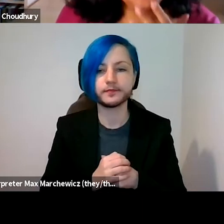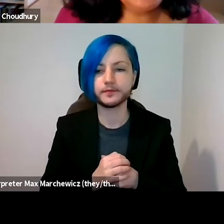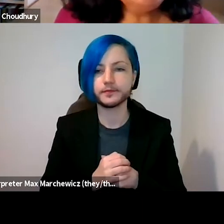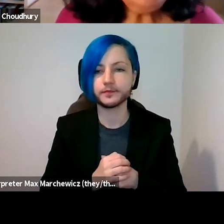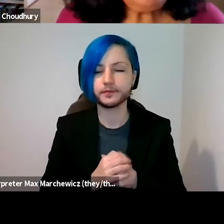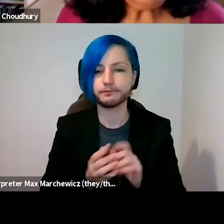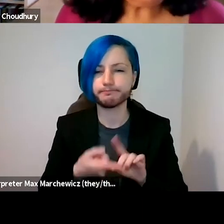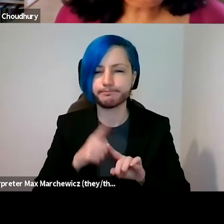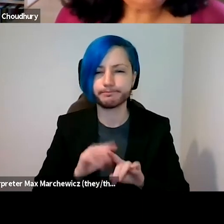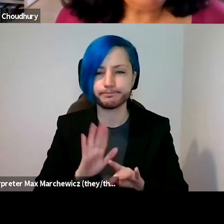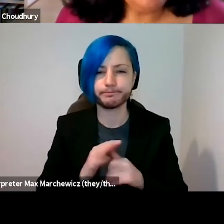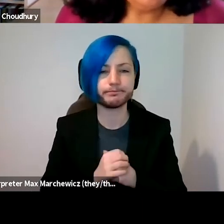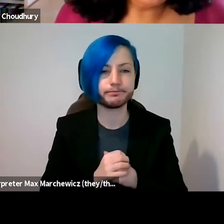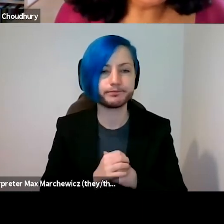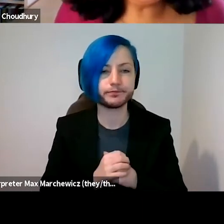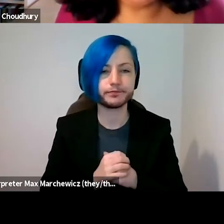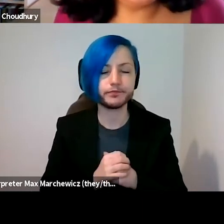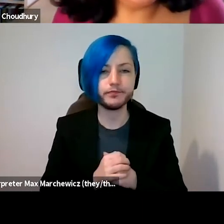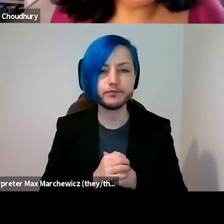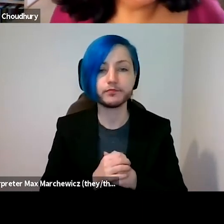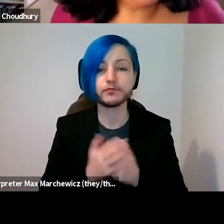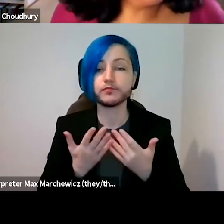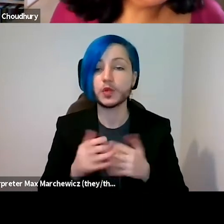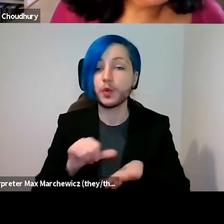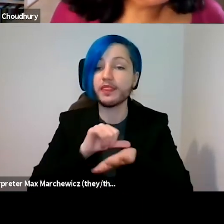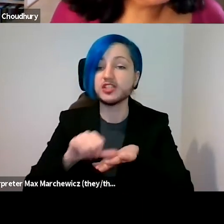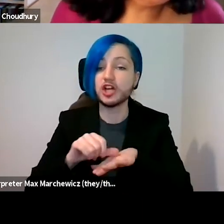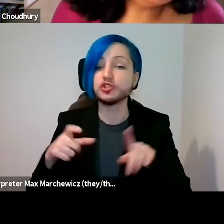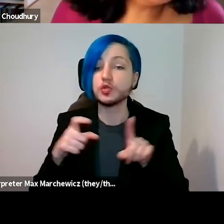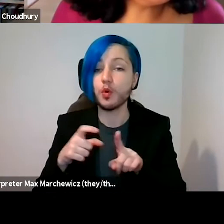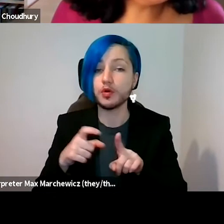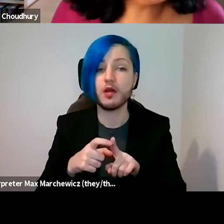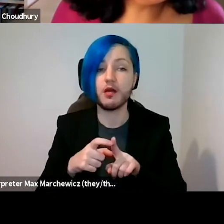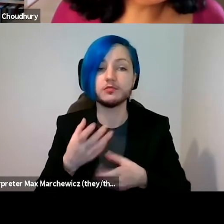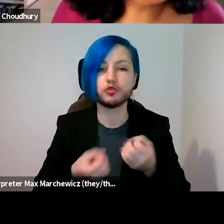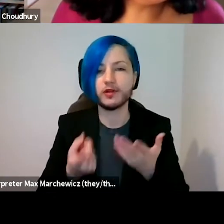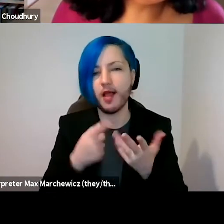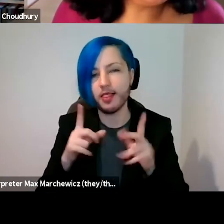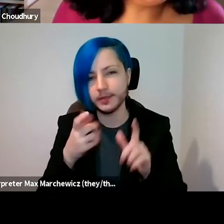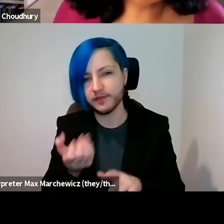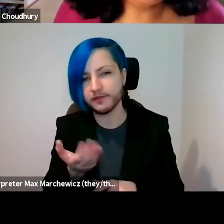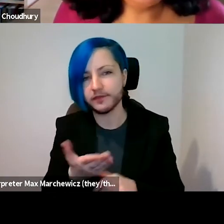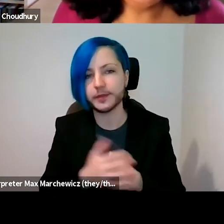Excuse me. So The Surgeon's Daughter narrates, there's another picture. Yeah.